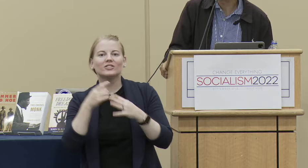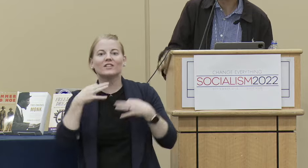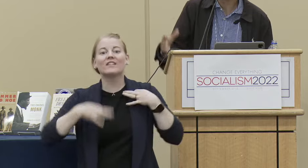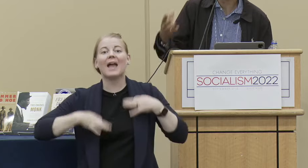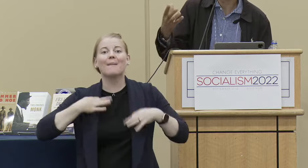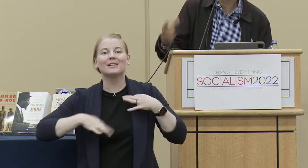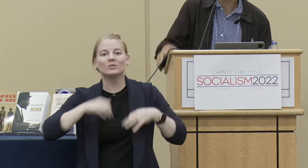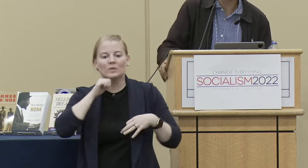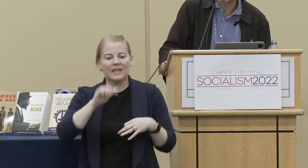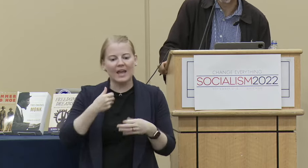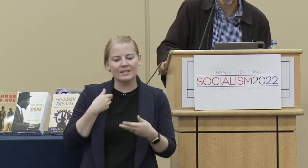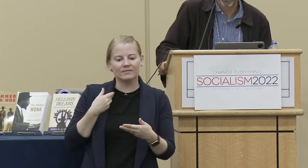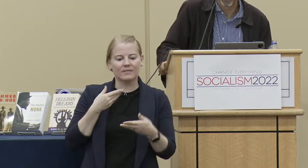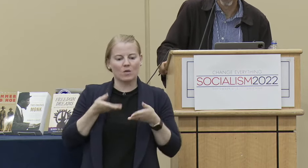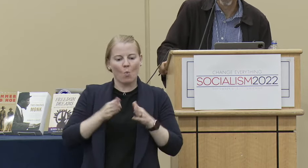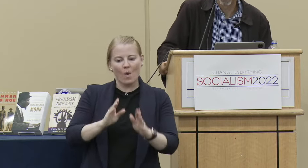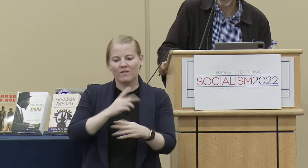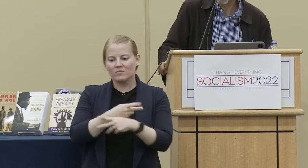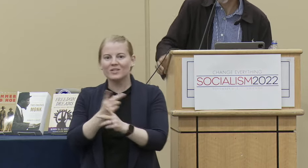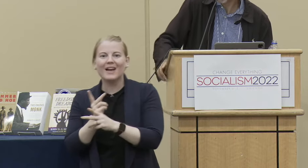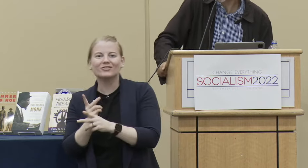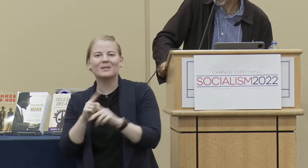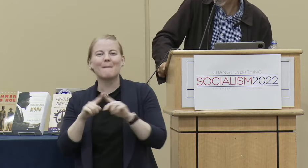Because the origins of socialism were not in the mode